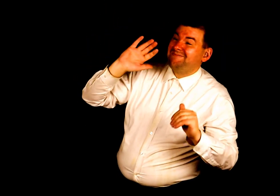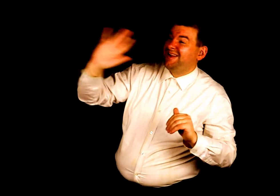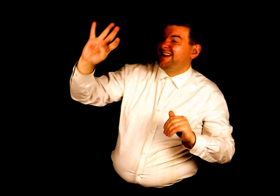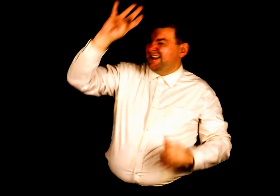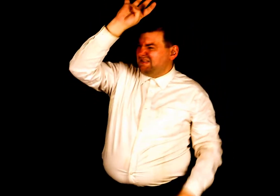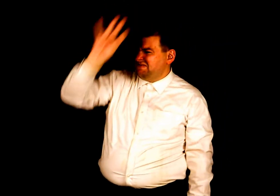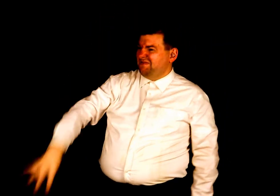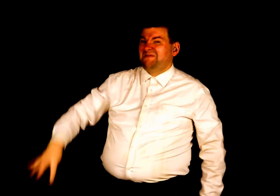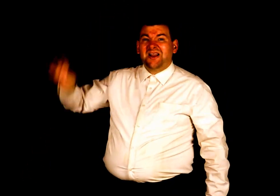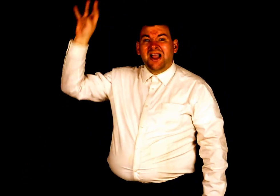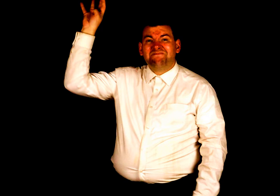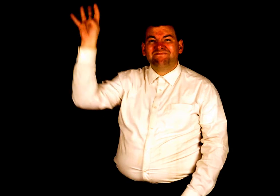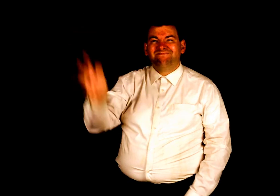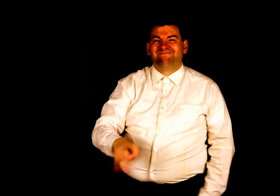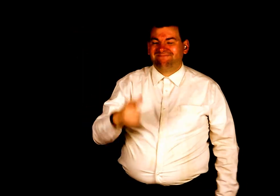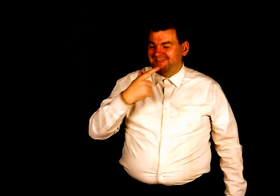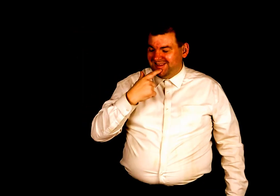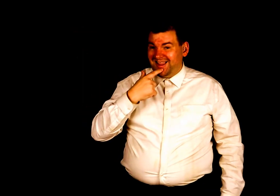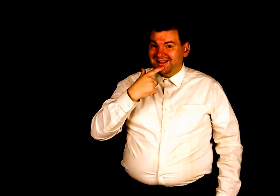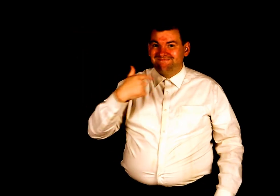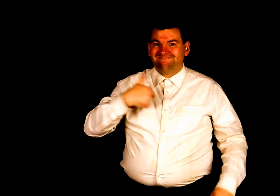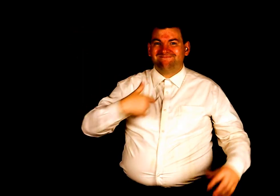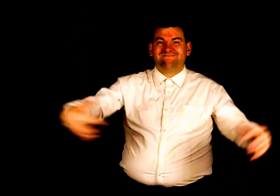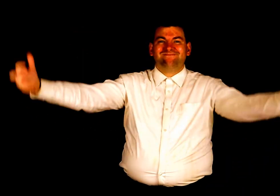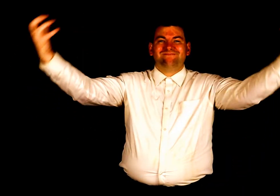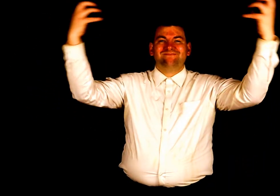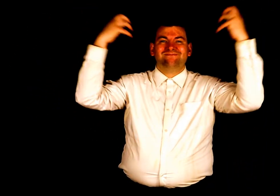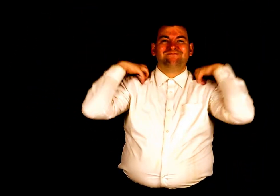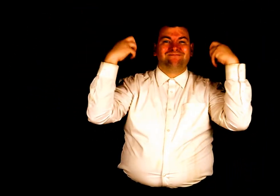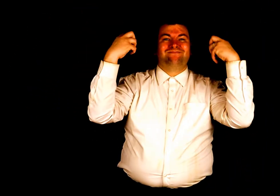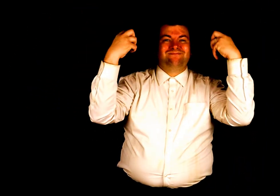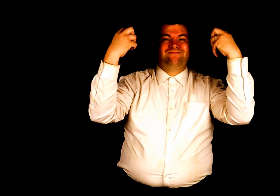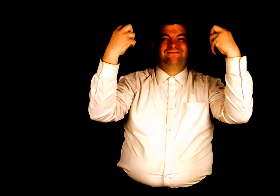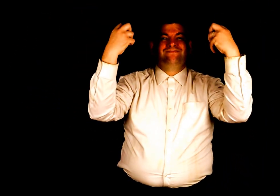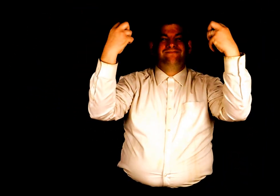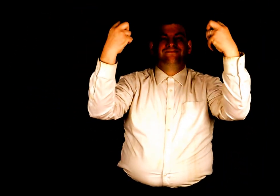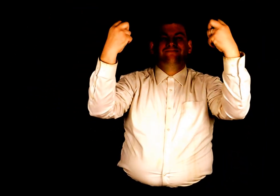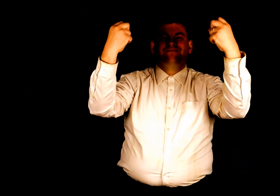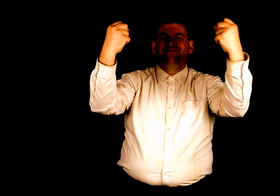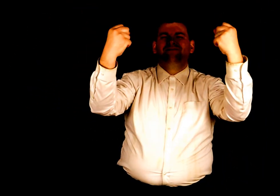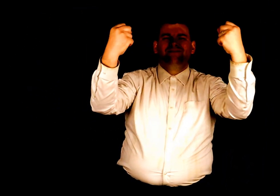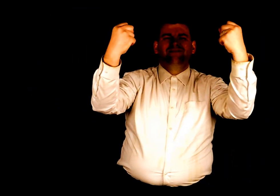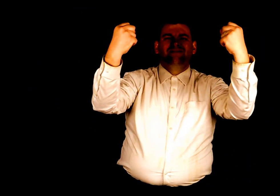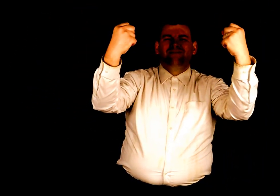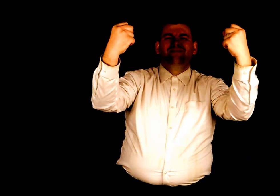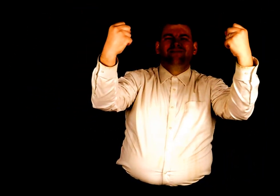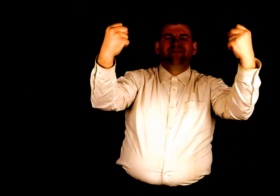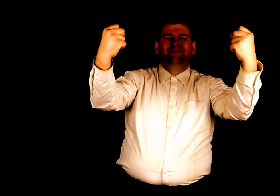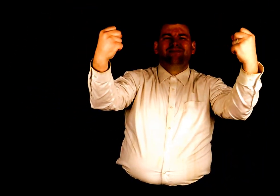But His stripes say I'm healed,